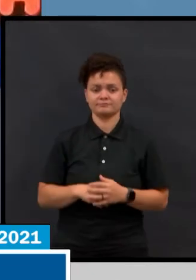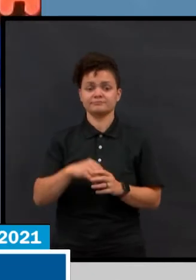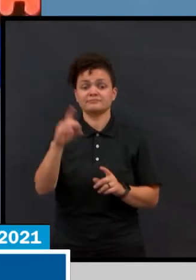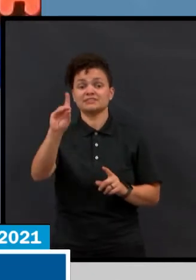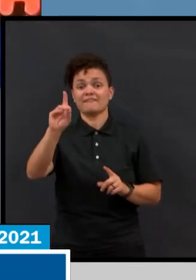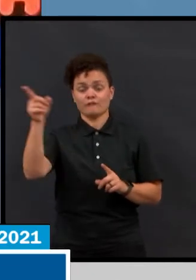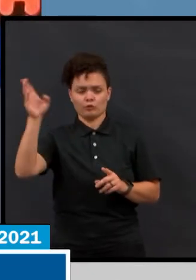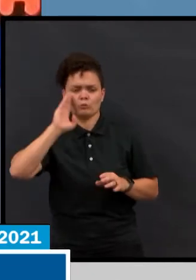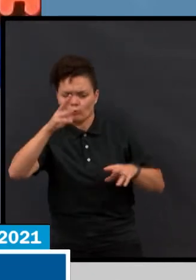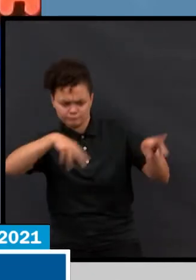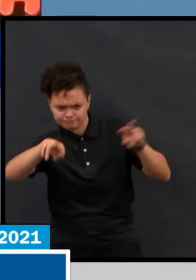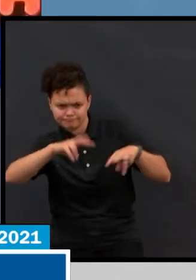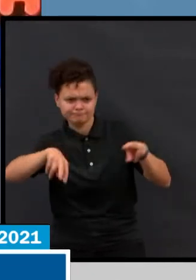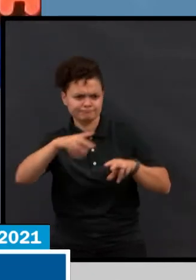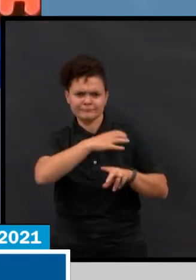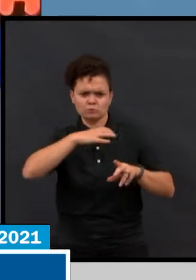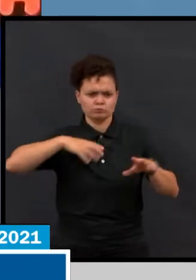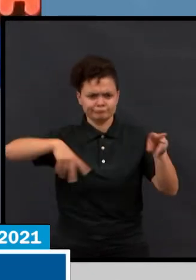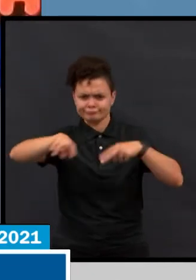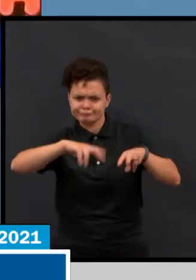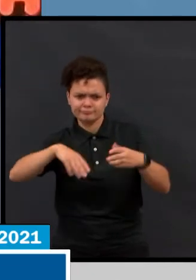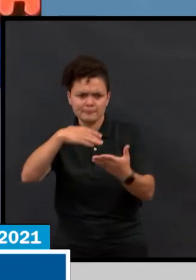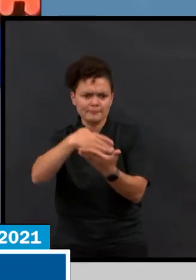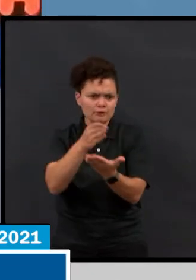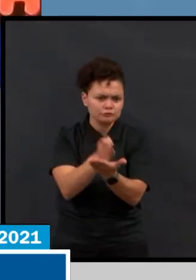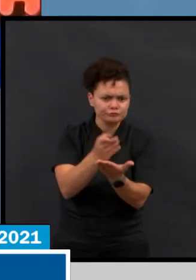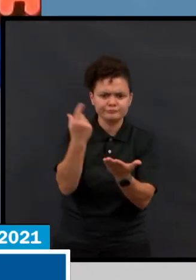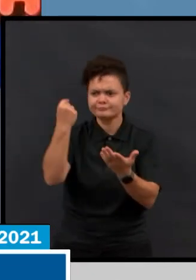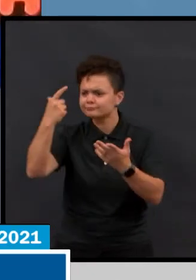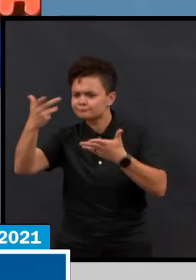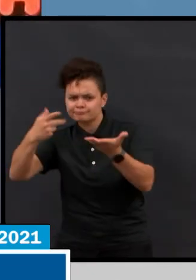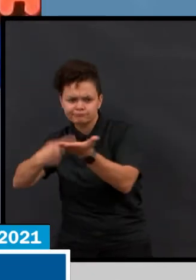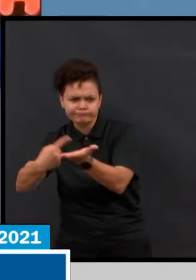from you the community if you have concerns about the proposed 22 budget you're going to